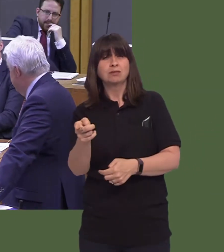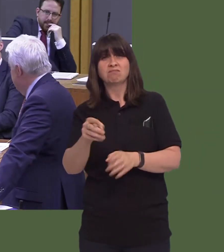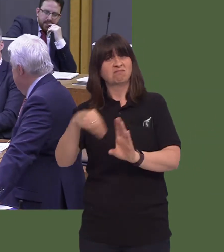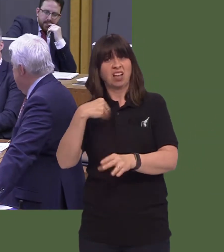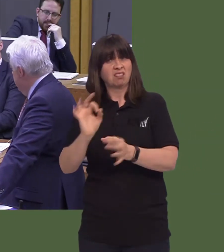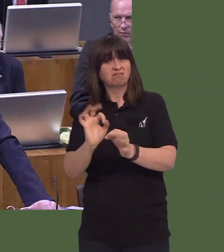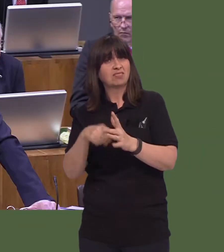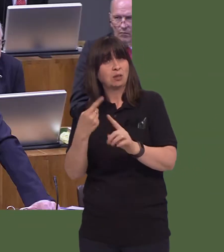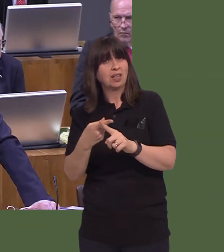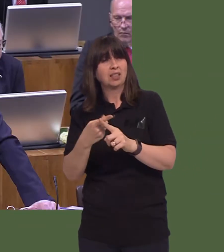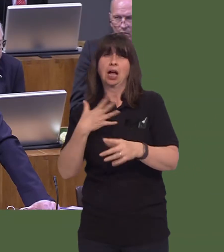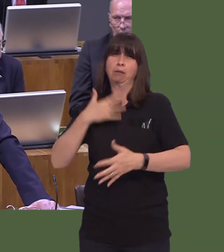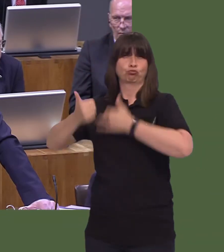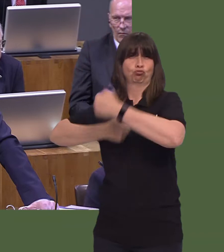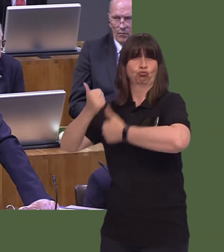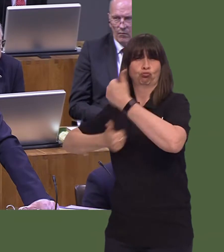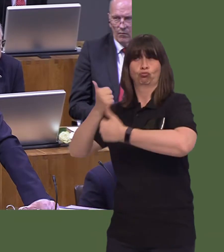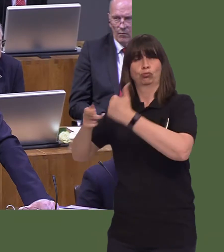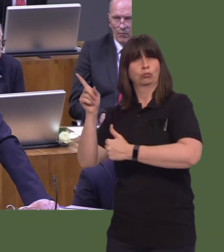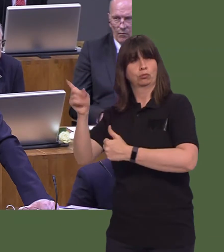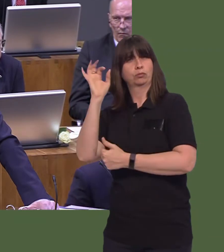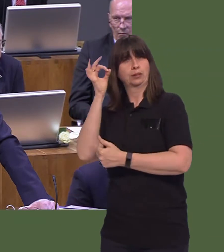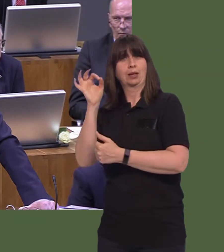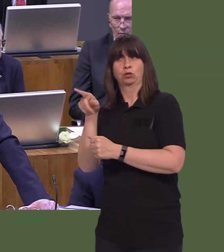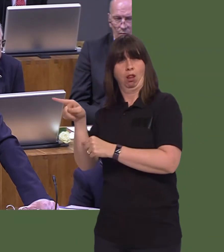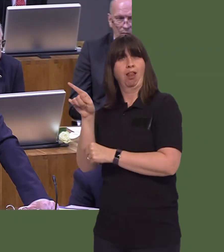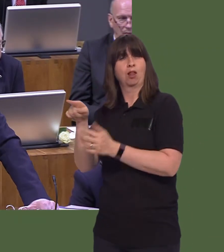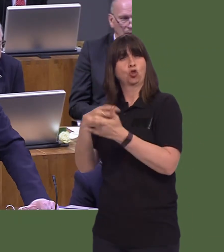I would very much urge the others to follow suit.